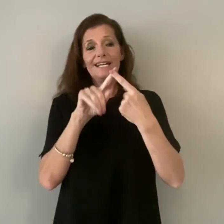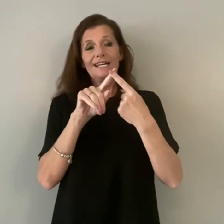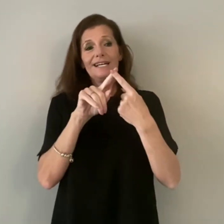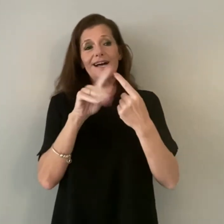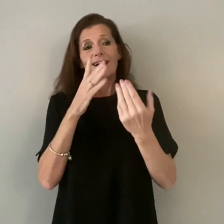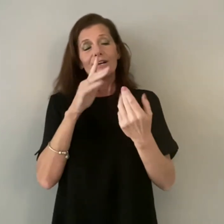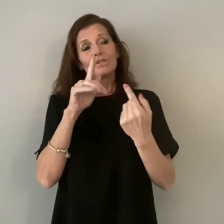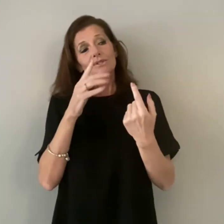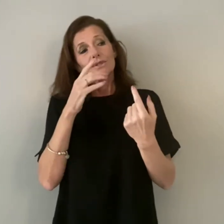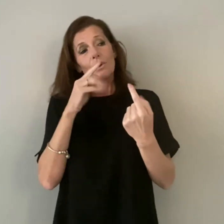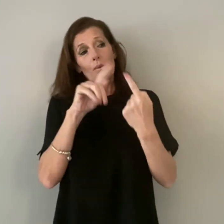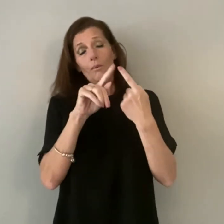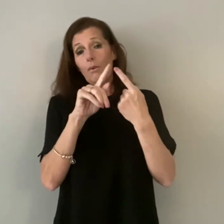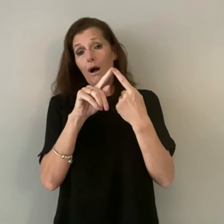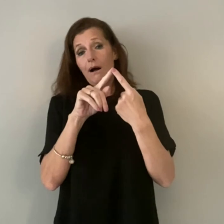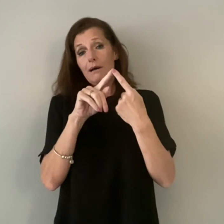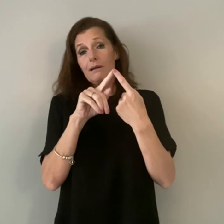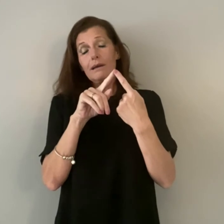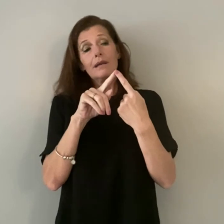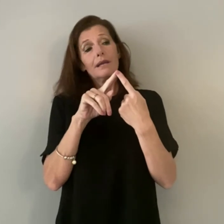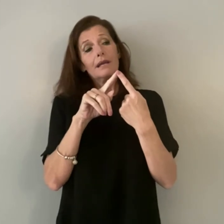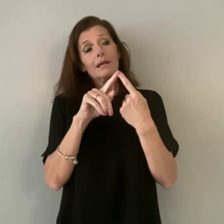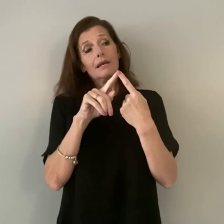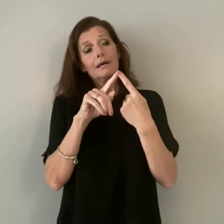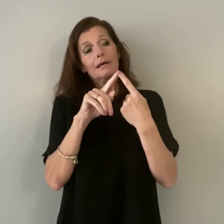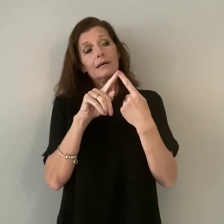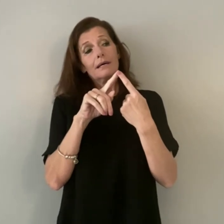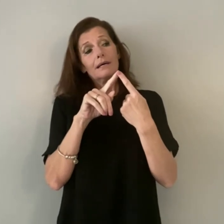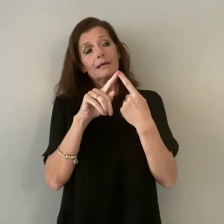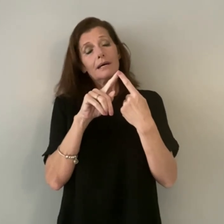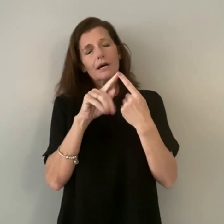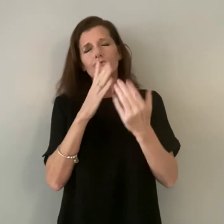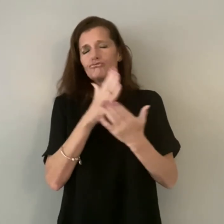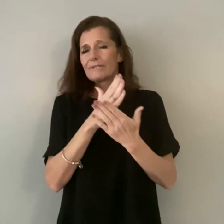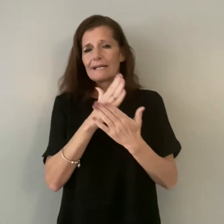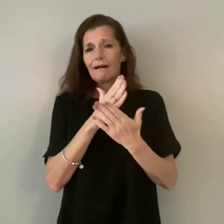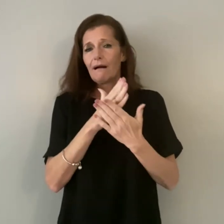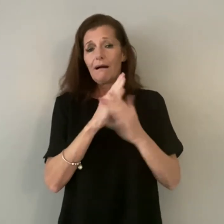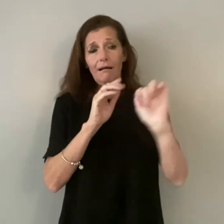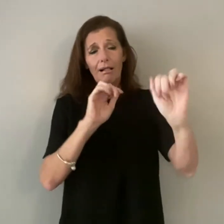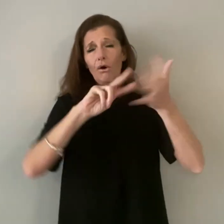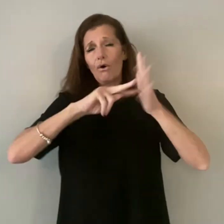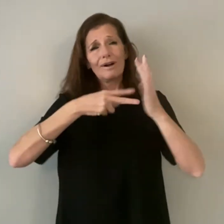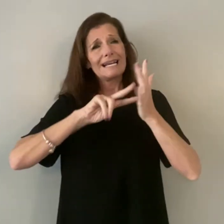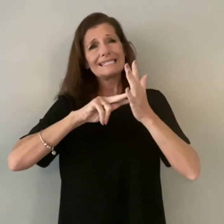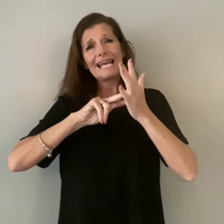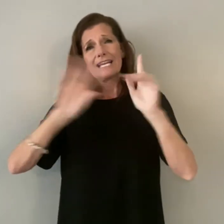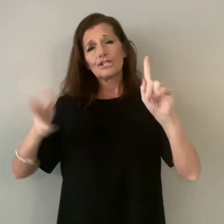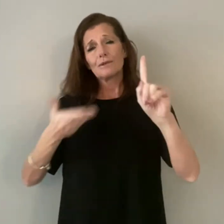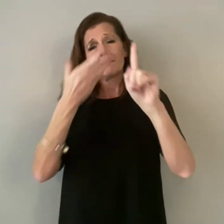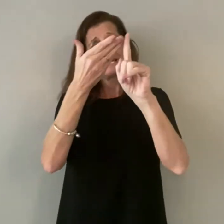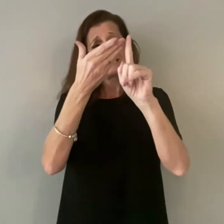but I think they were very different. One was a deep affinity to the organization's mission.